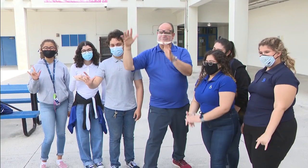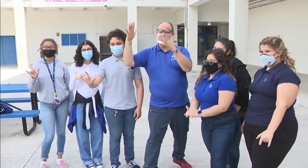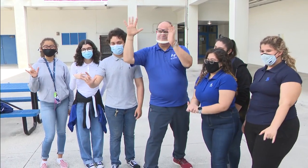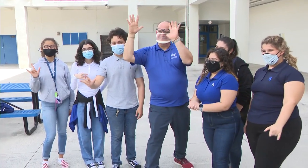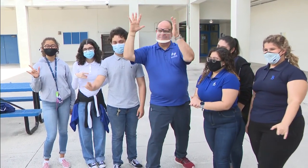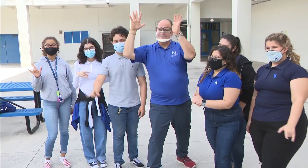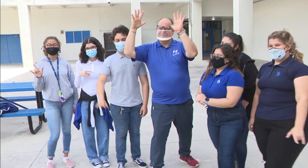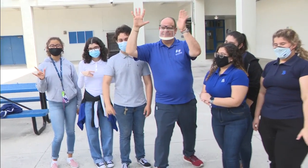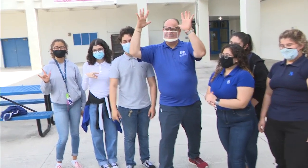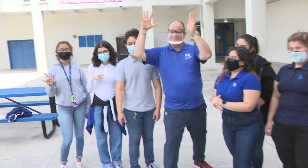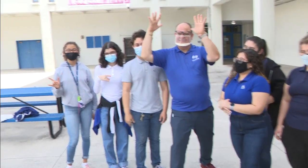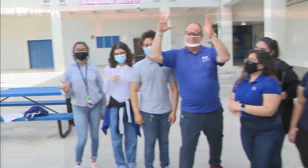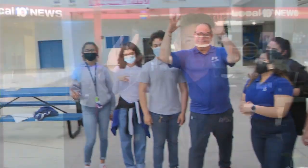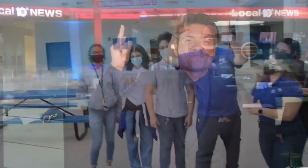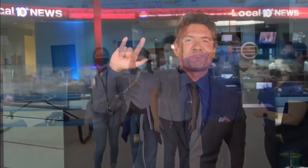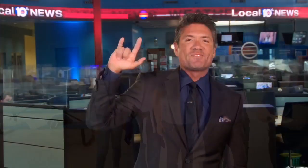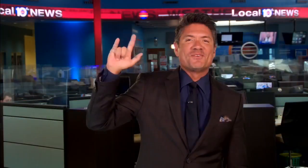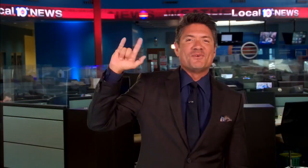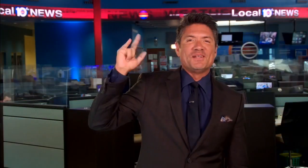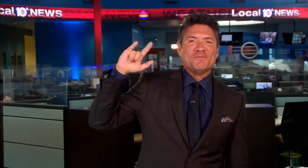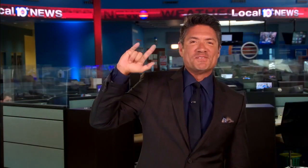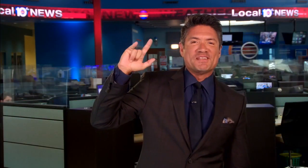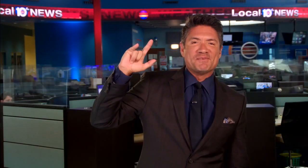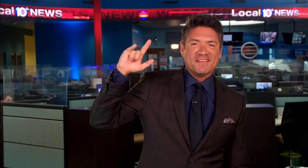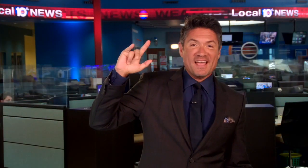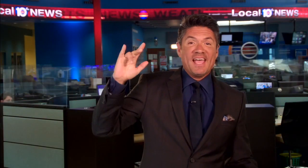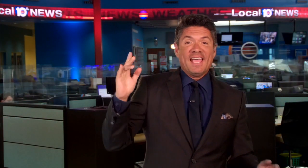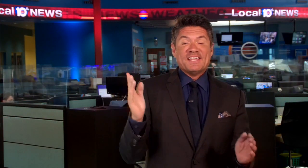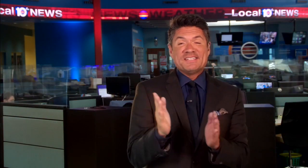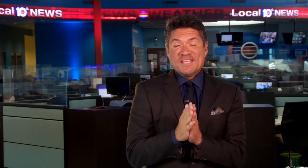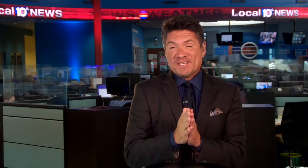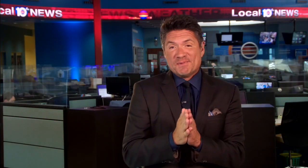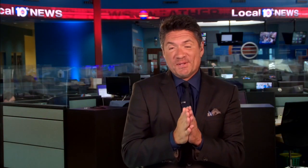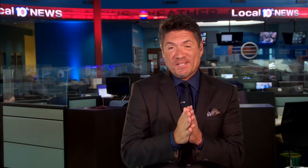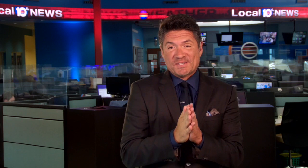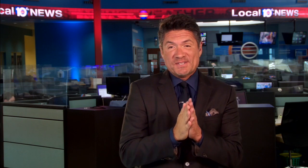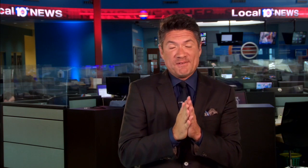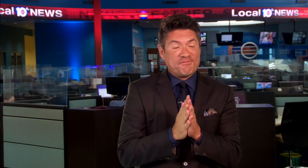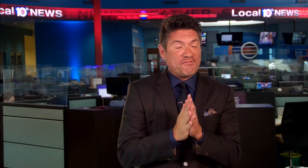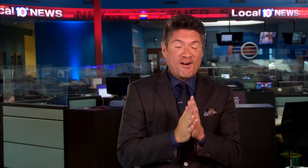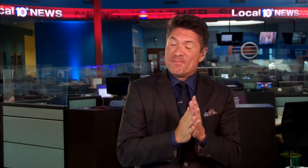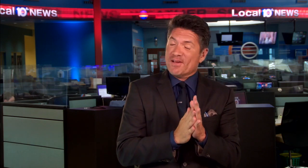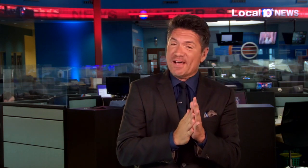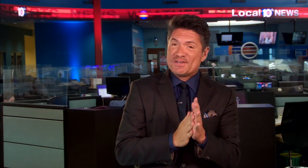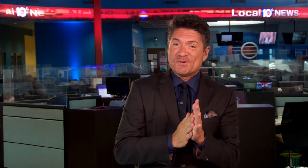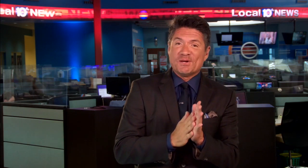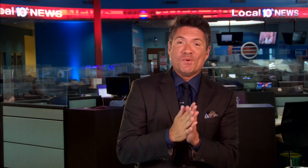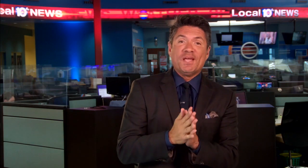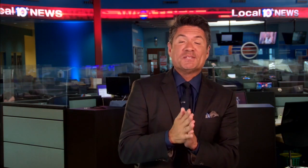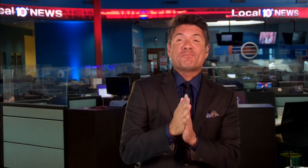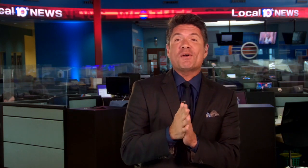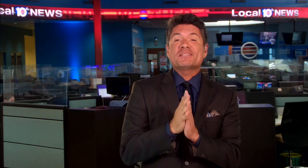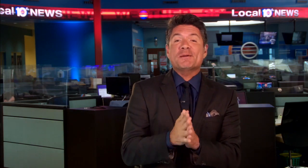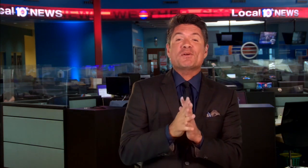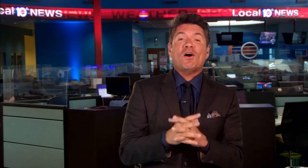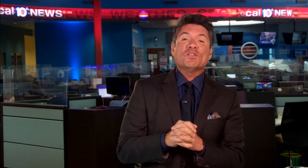WITH THIS TRIBUTE TO TEACHERS REPORT, I'M MAYTE PADRON,